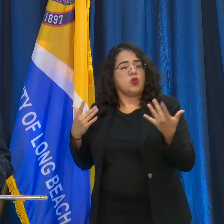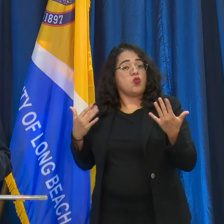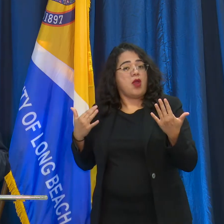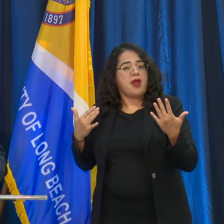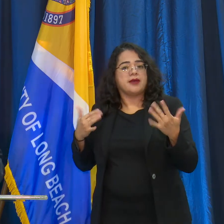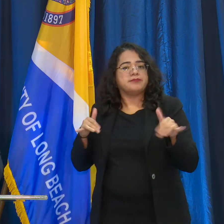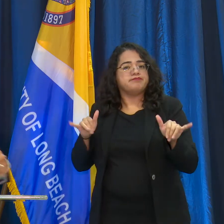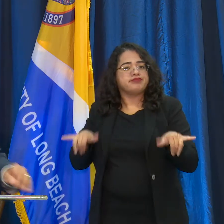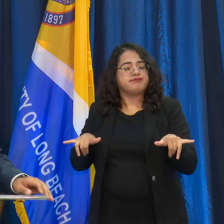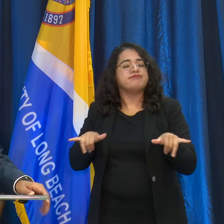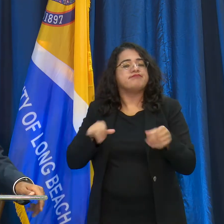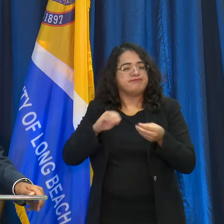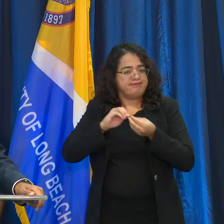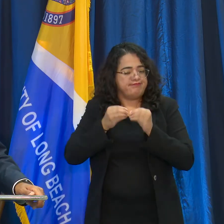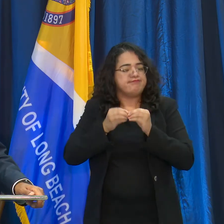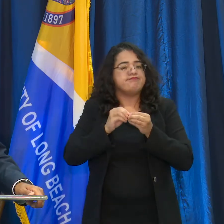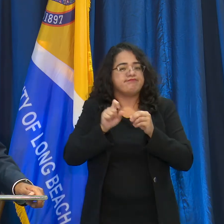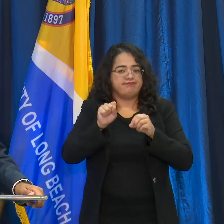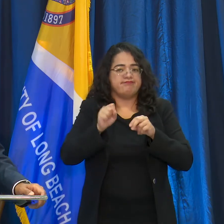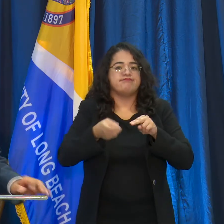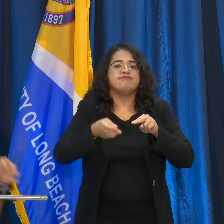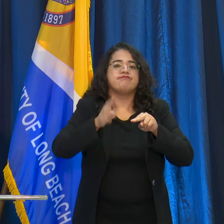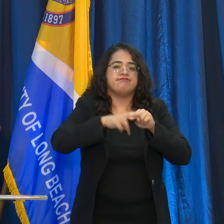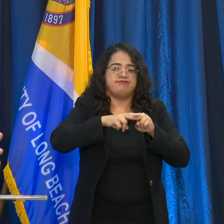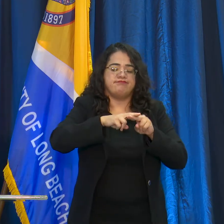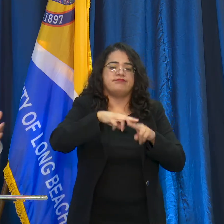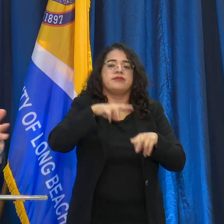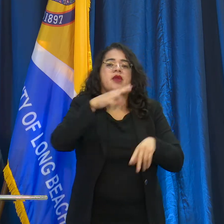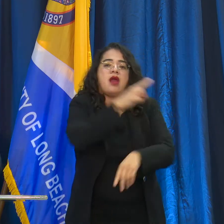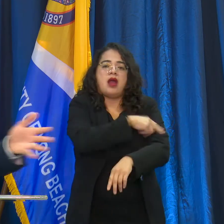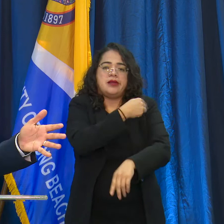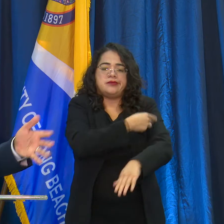we see hospitalizations going up. So what has the Governor done statewide in